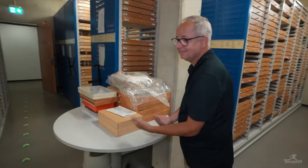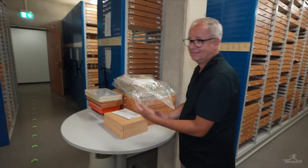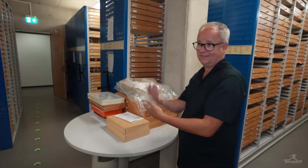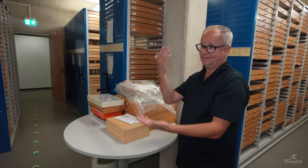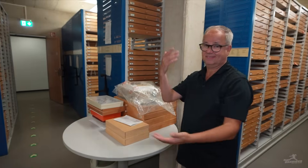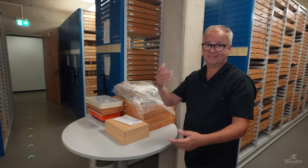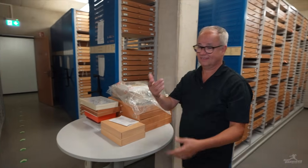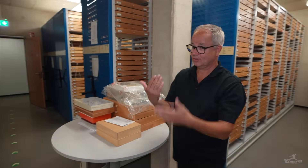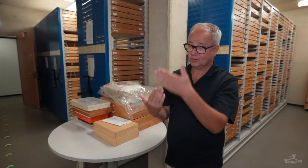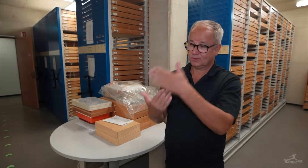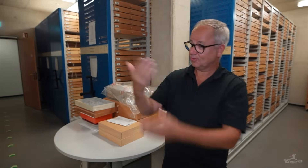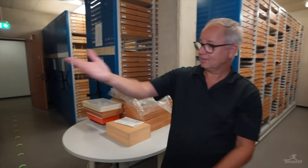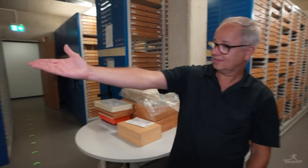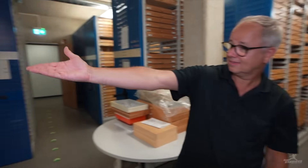All of this here is new.